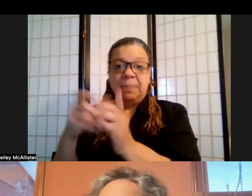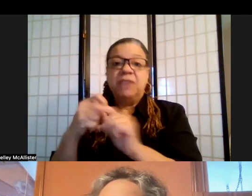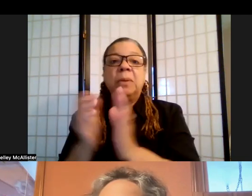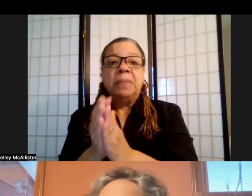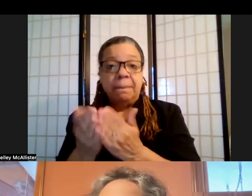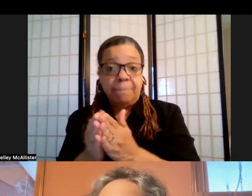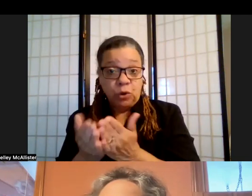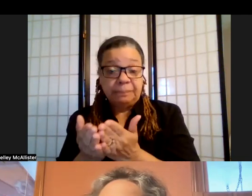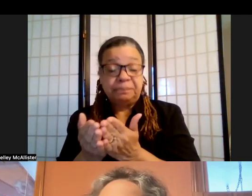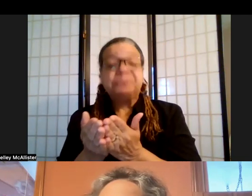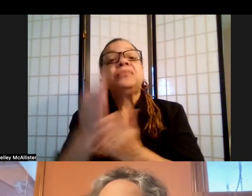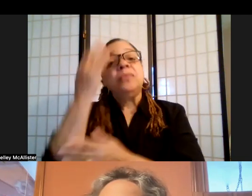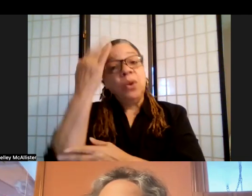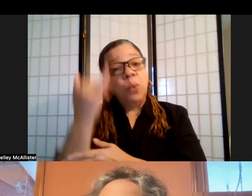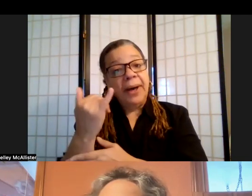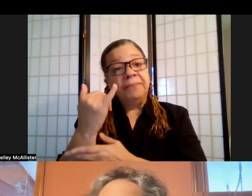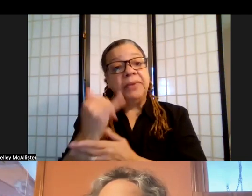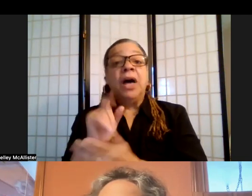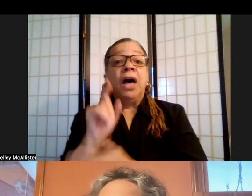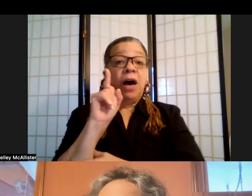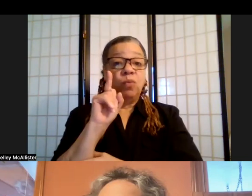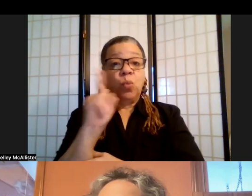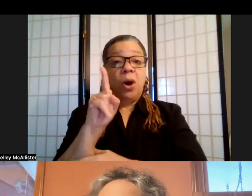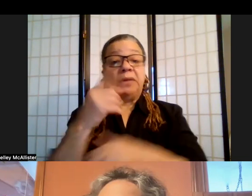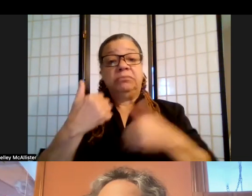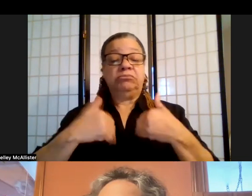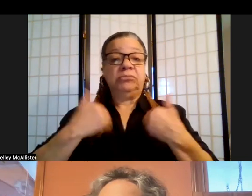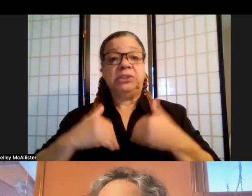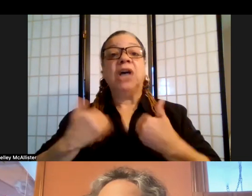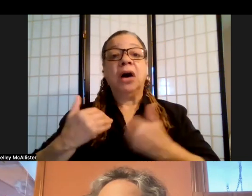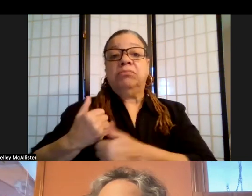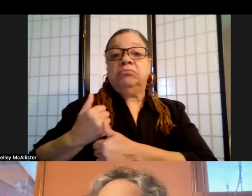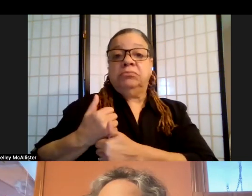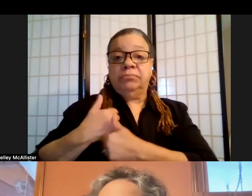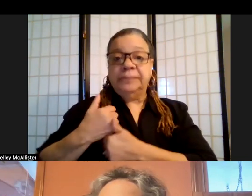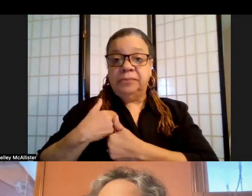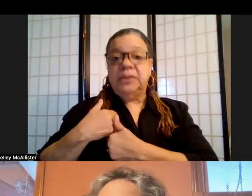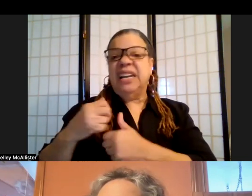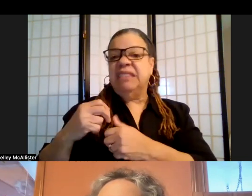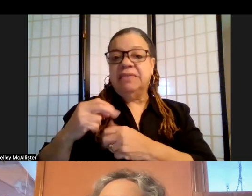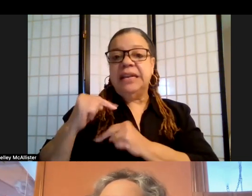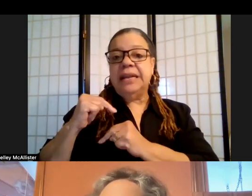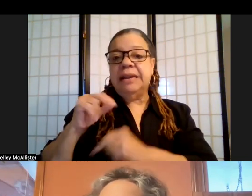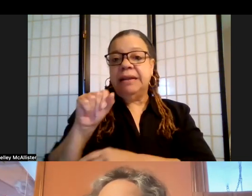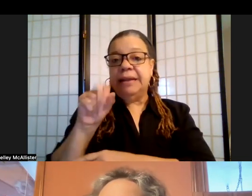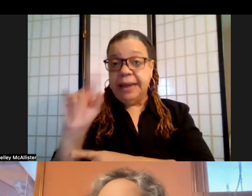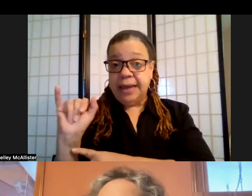of one particular young Lieutenant in the Navy, somebody who I got to know much later in life.